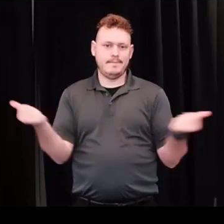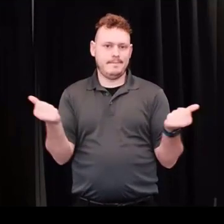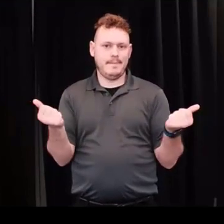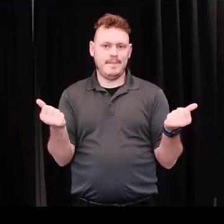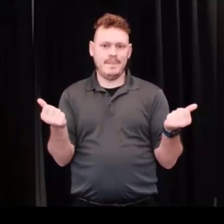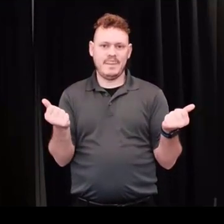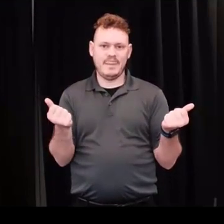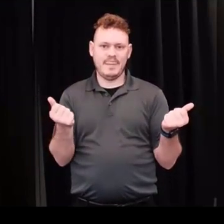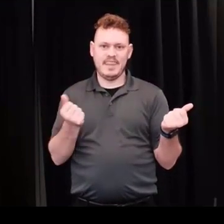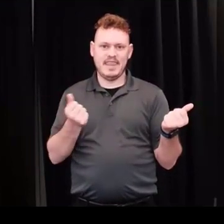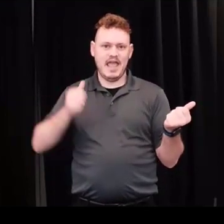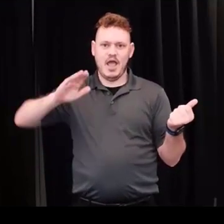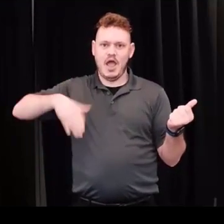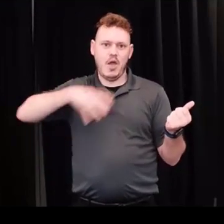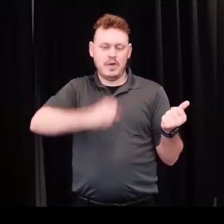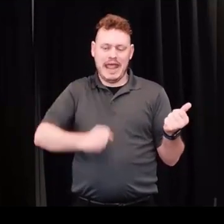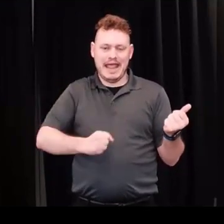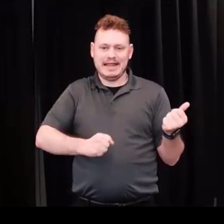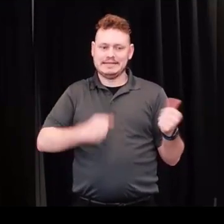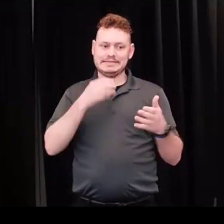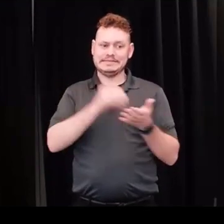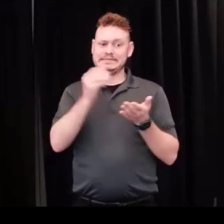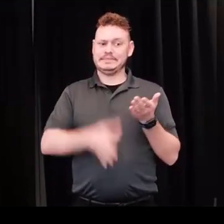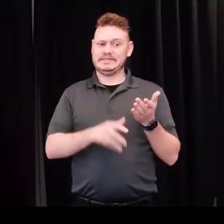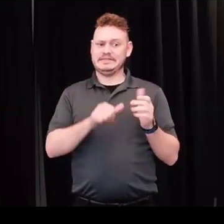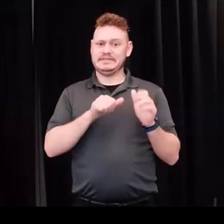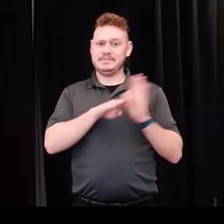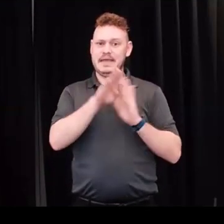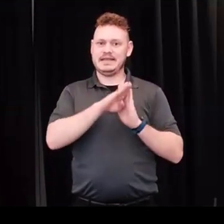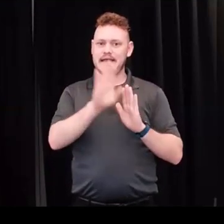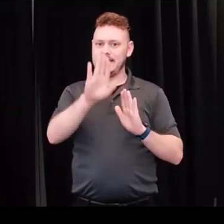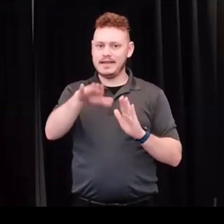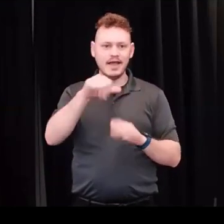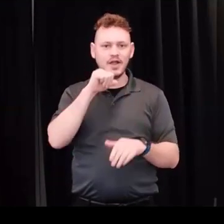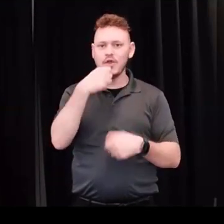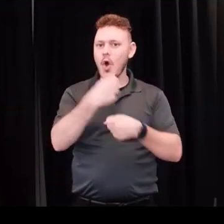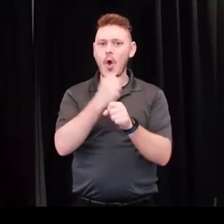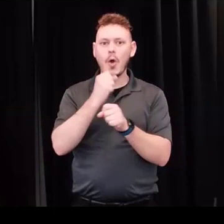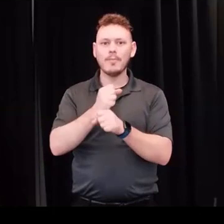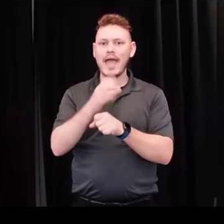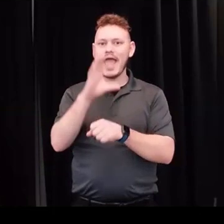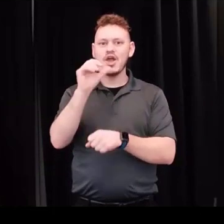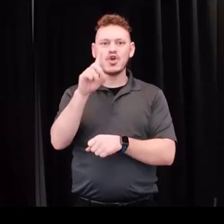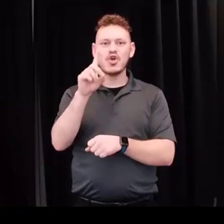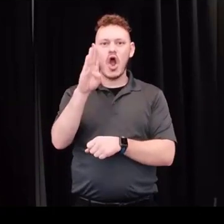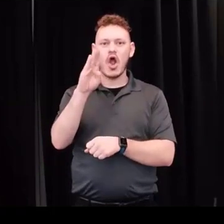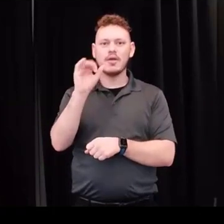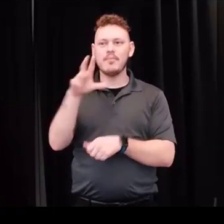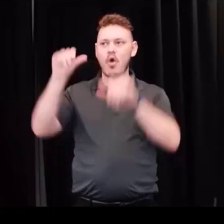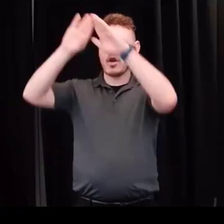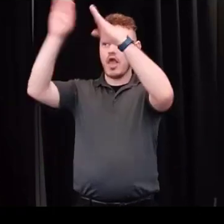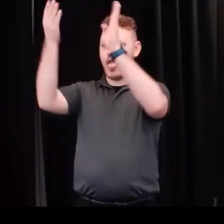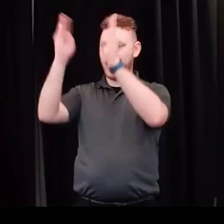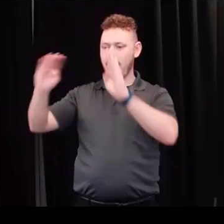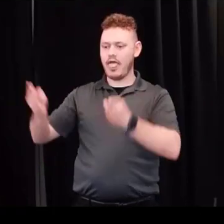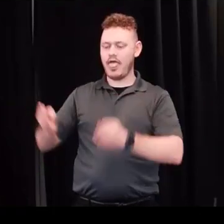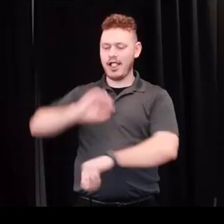expensive to maintain. Which is why you should not make cardboard cutouts of your personas. You know,